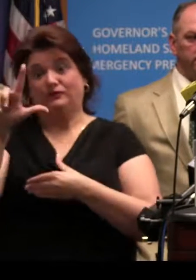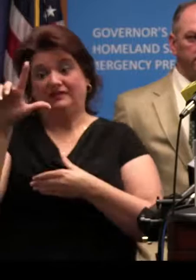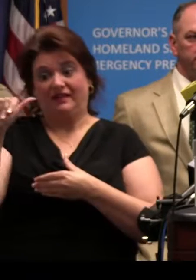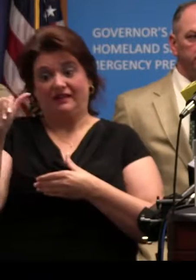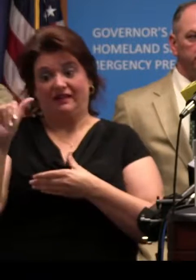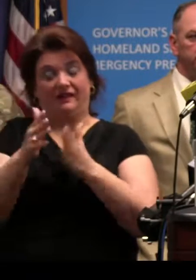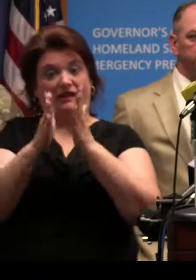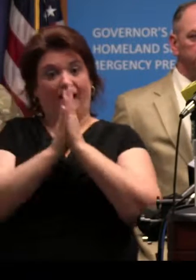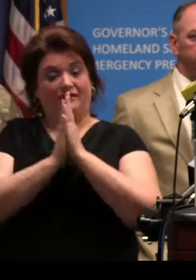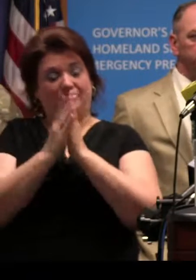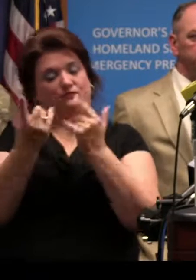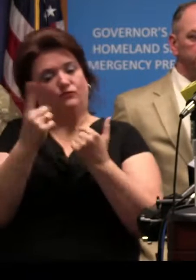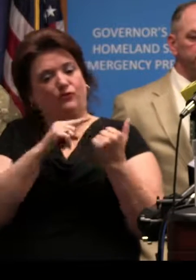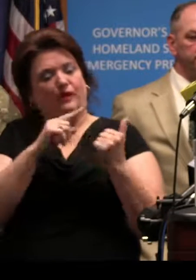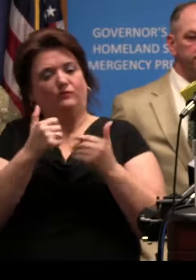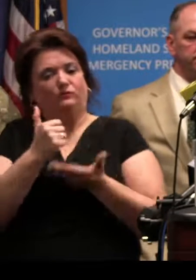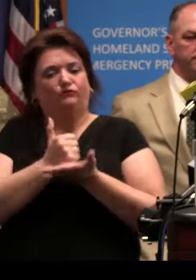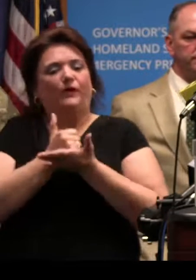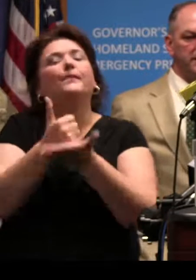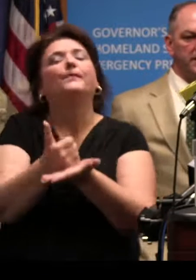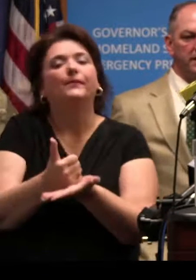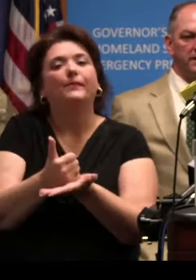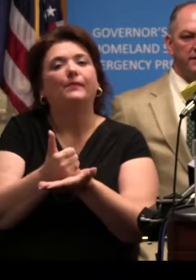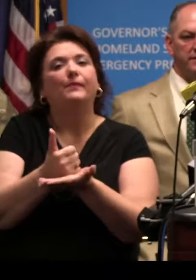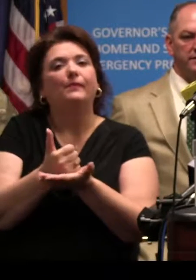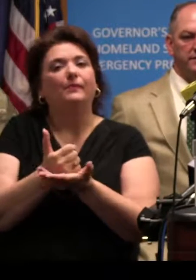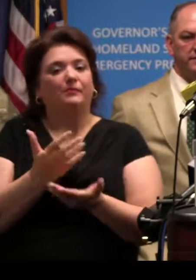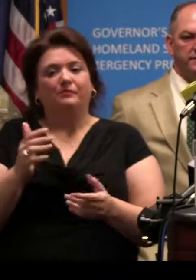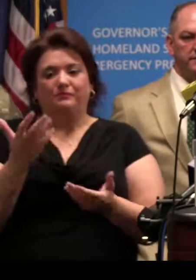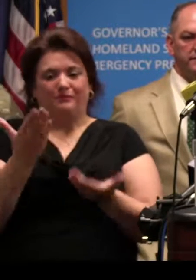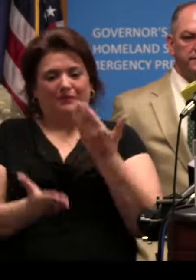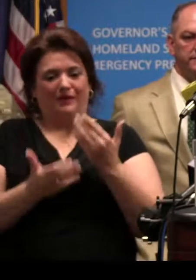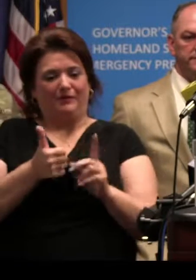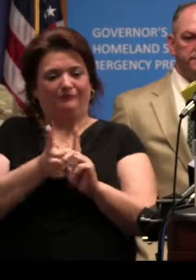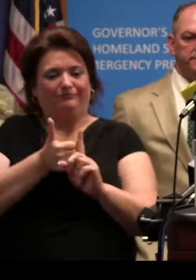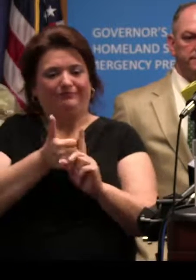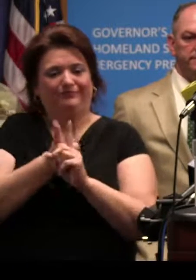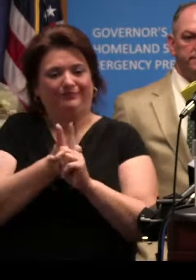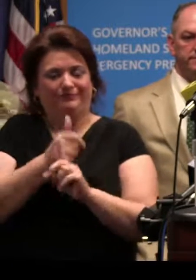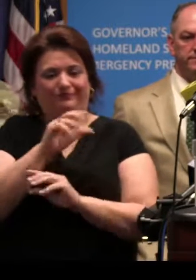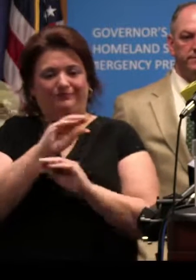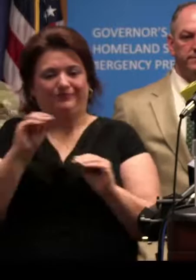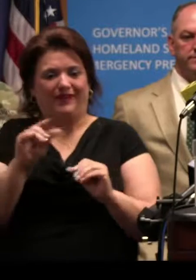and help so although you may not be made whole through some type of grand we're